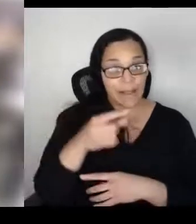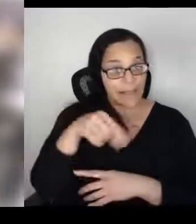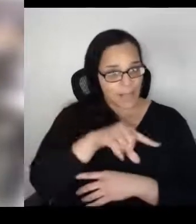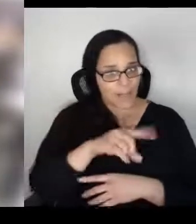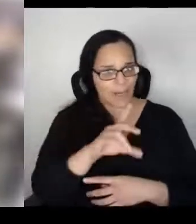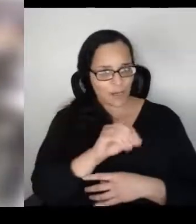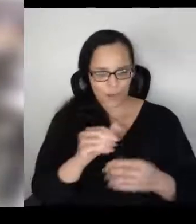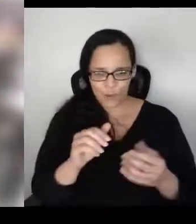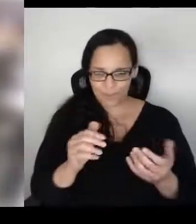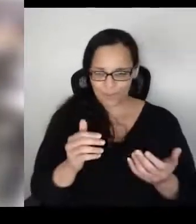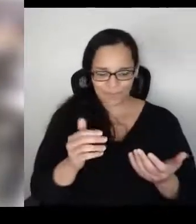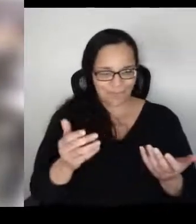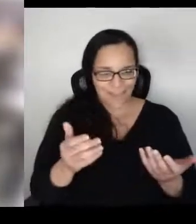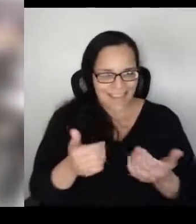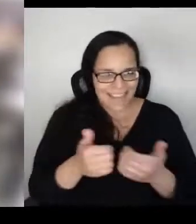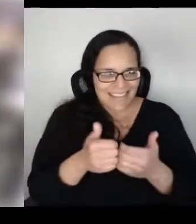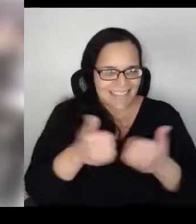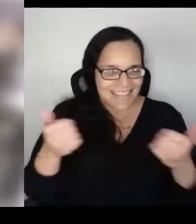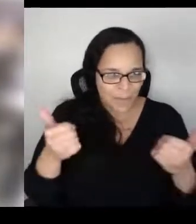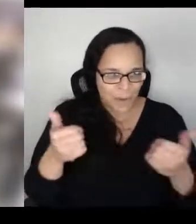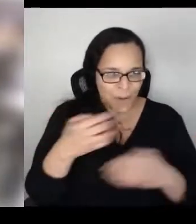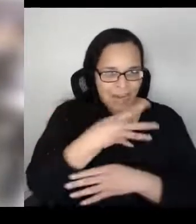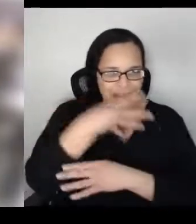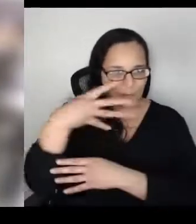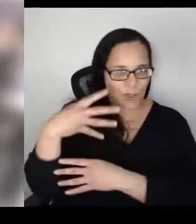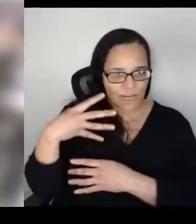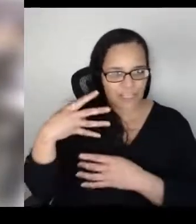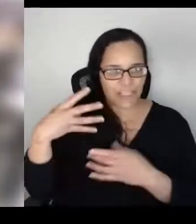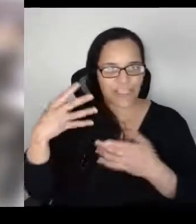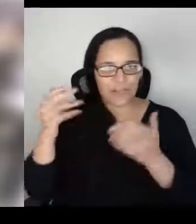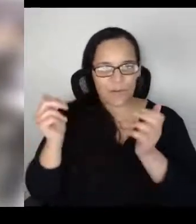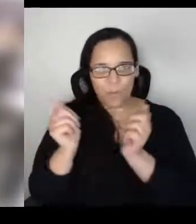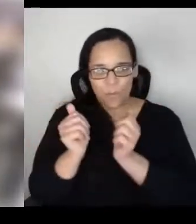immigration and how do I say this?